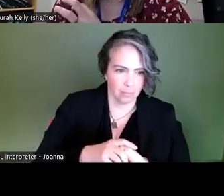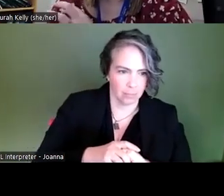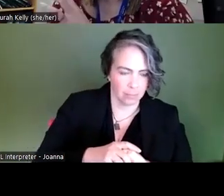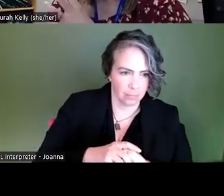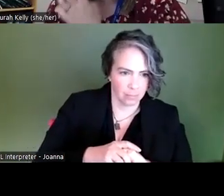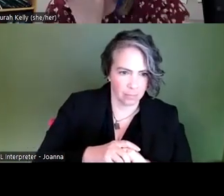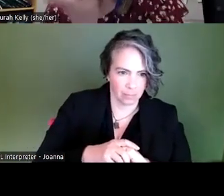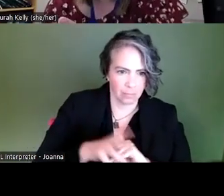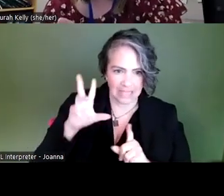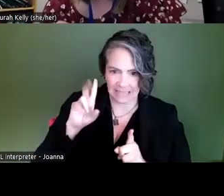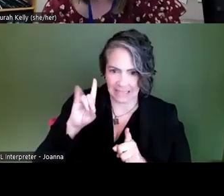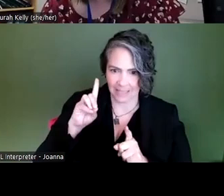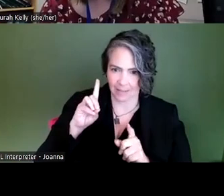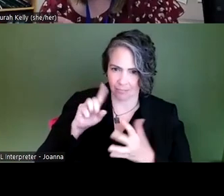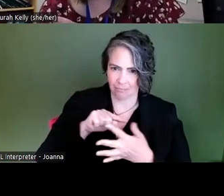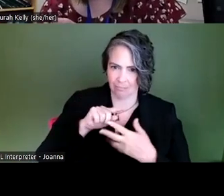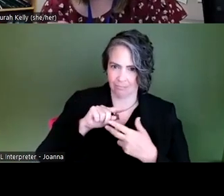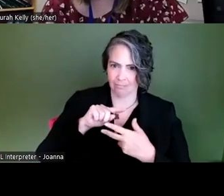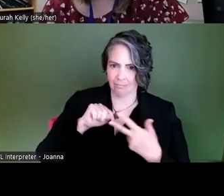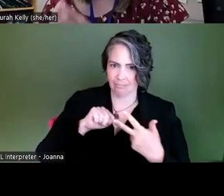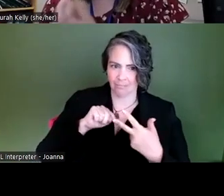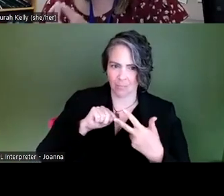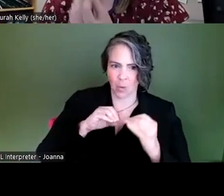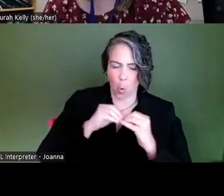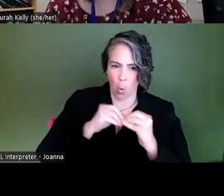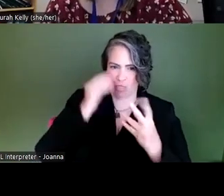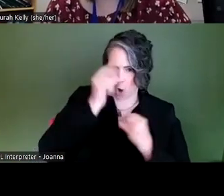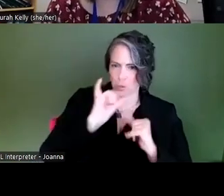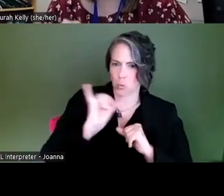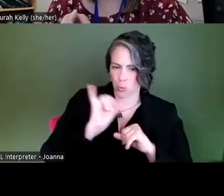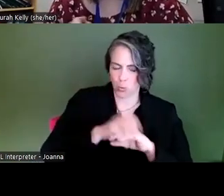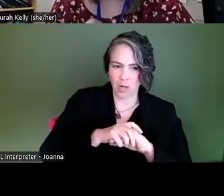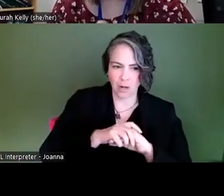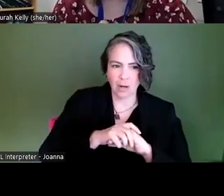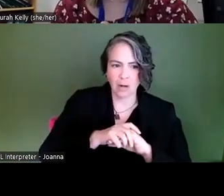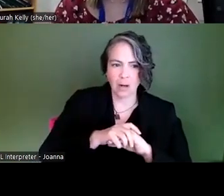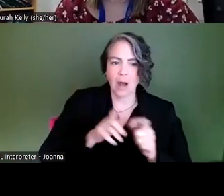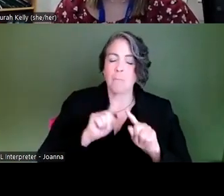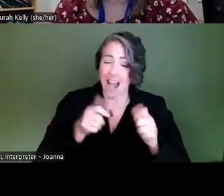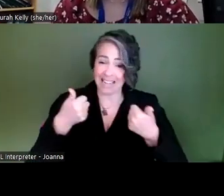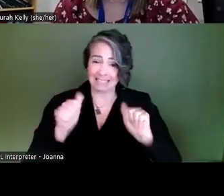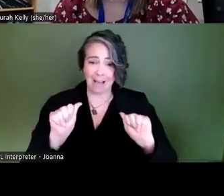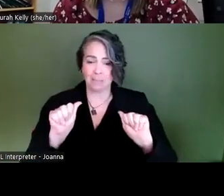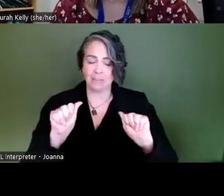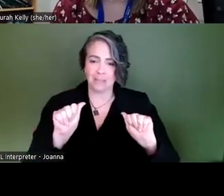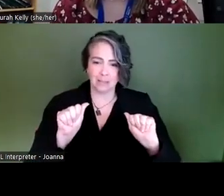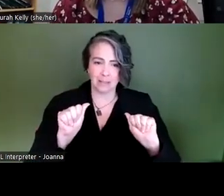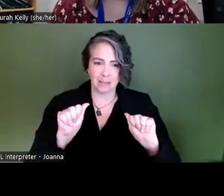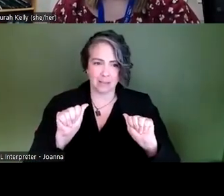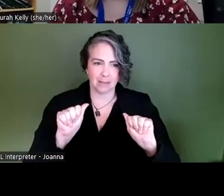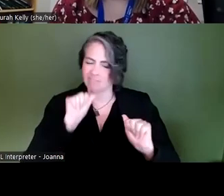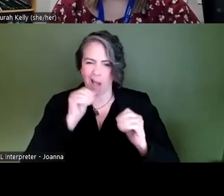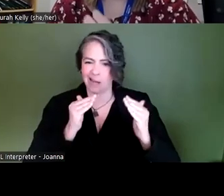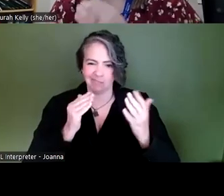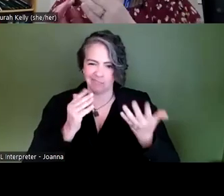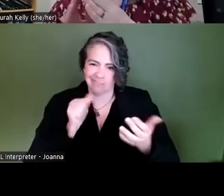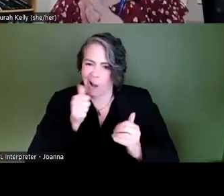So again, there are fewer differences in terms of suicide attempts and cannabis use disorder.